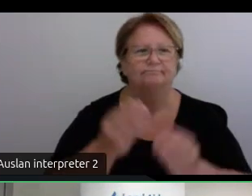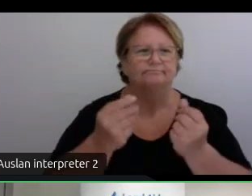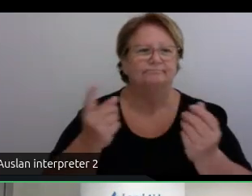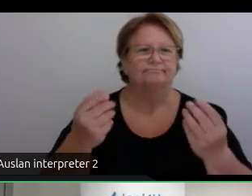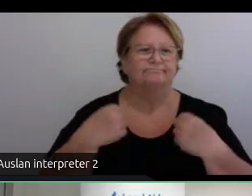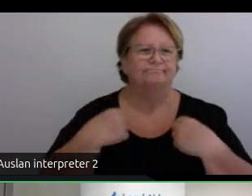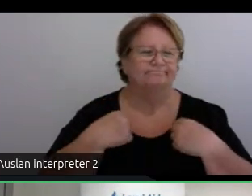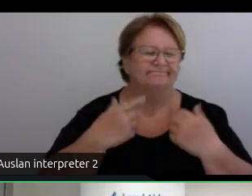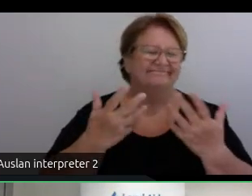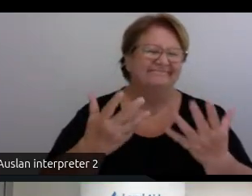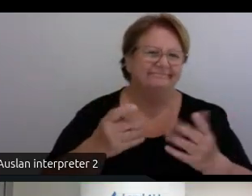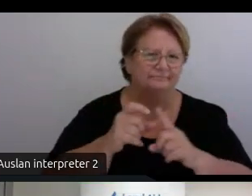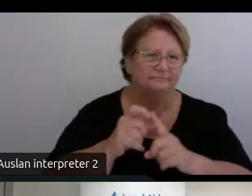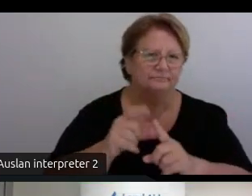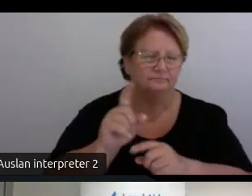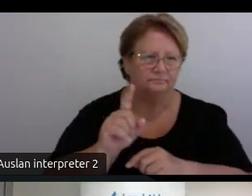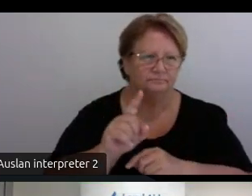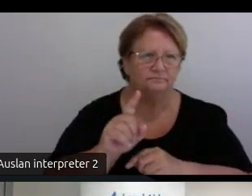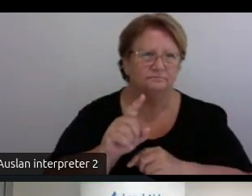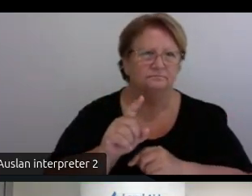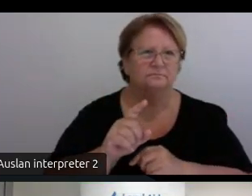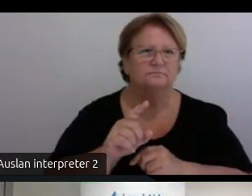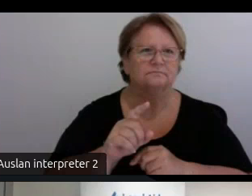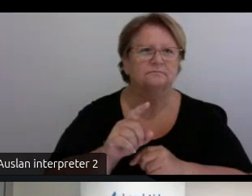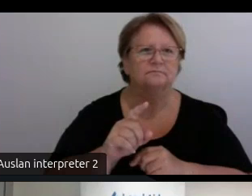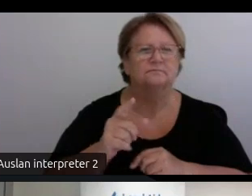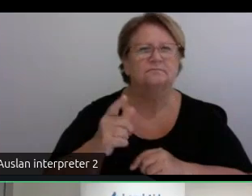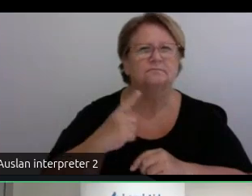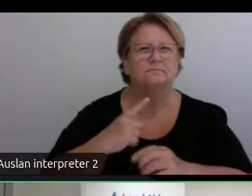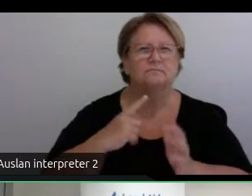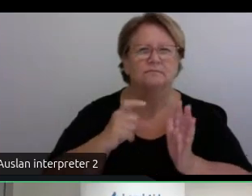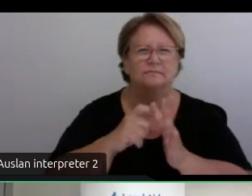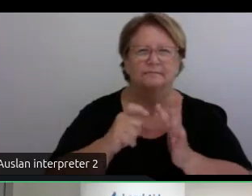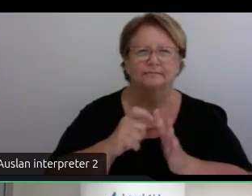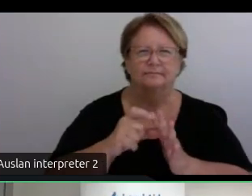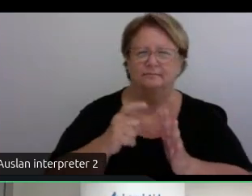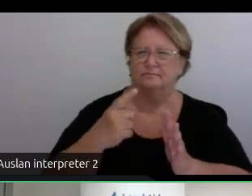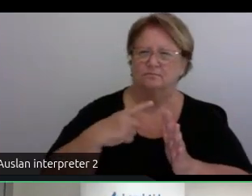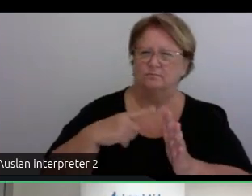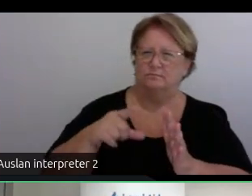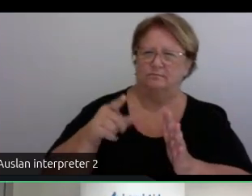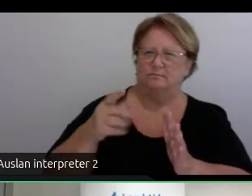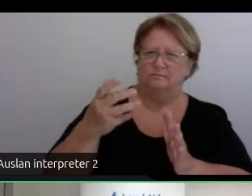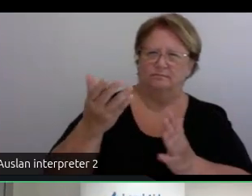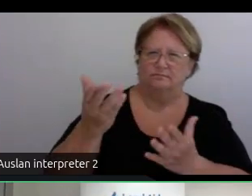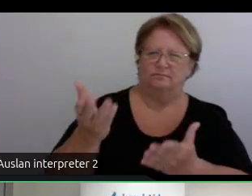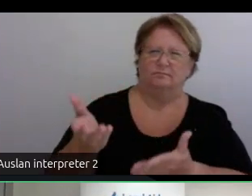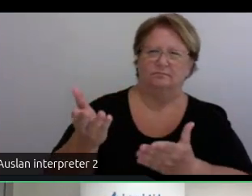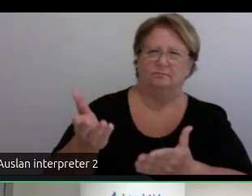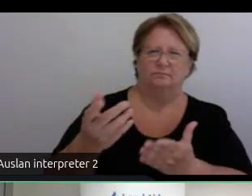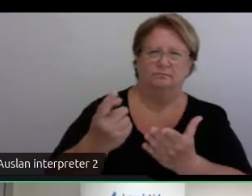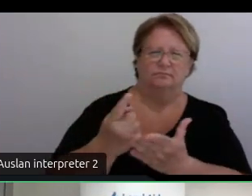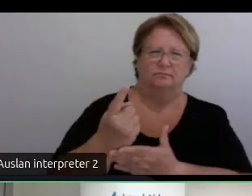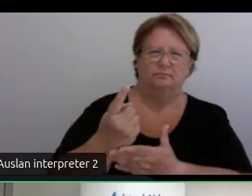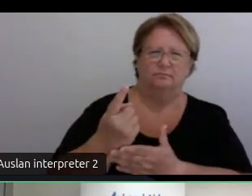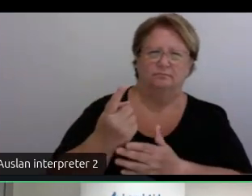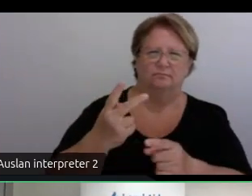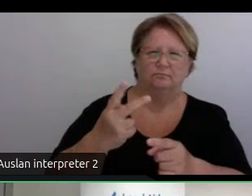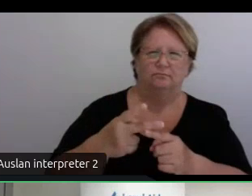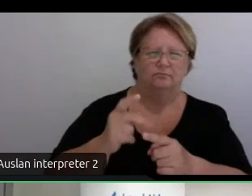don't worry, we'll get him out of this one. But why did they exist? Why is there an opportunity